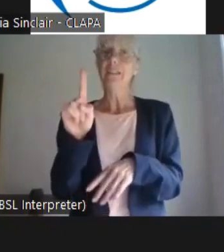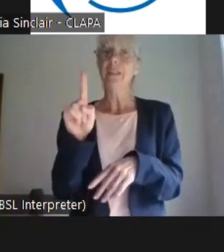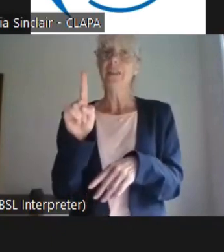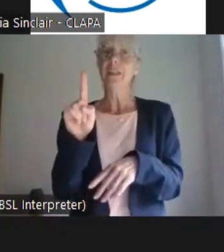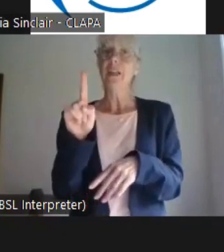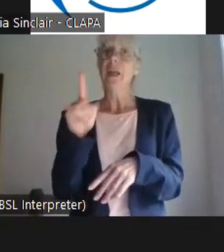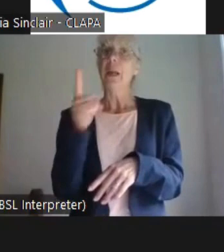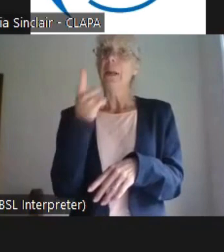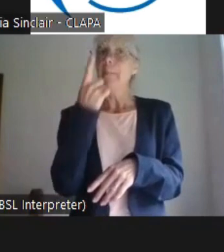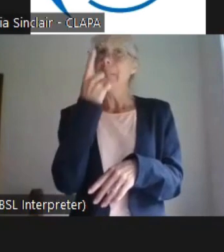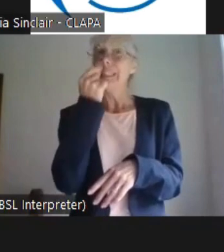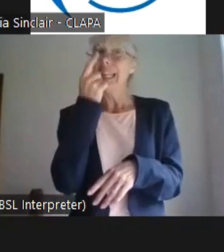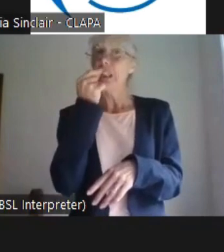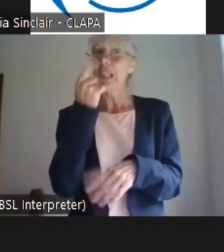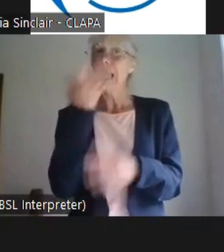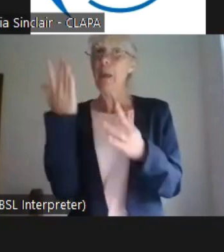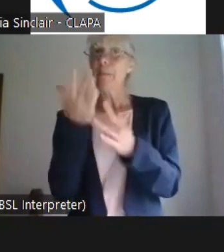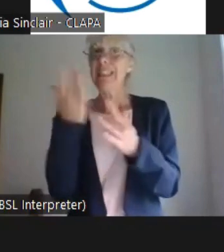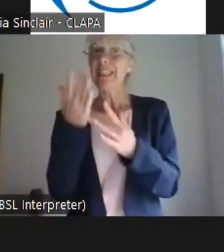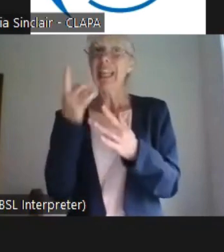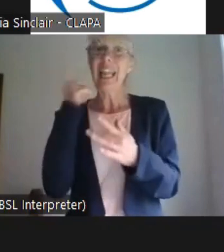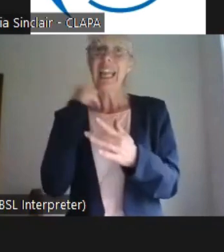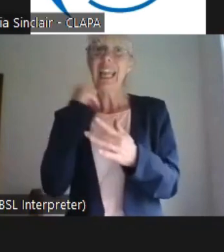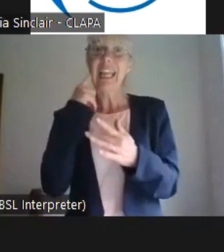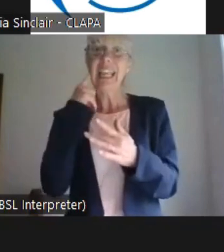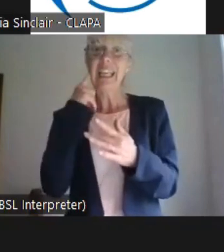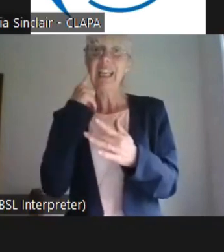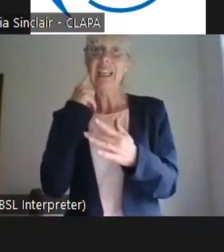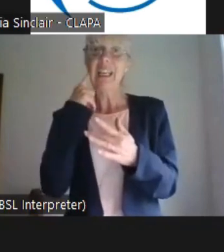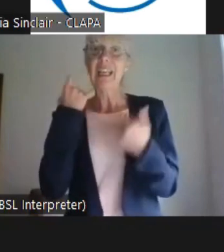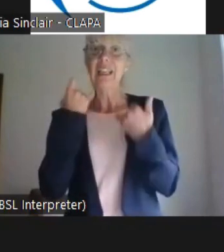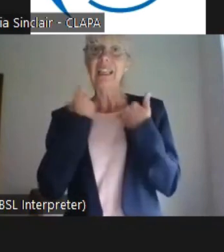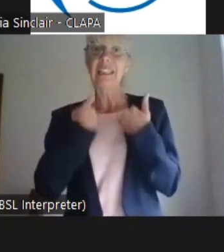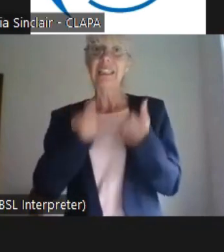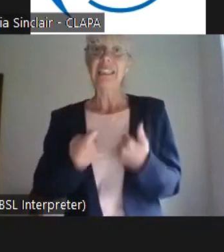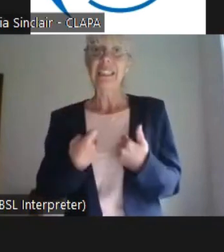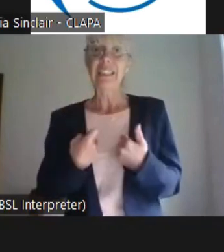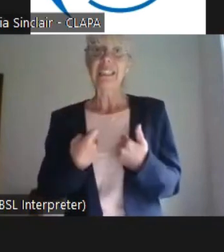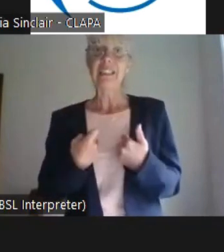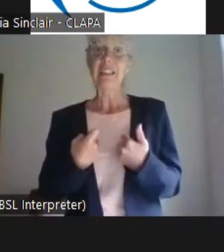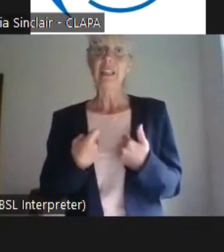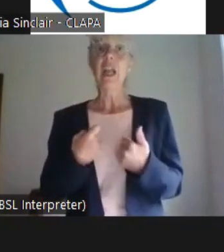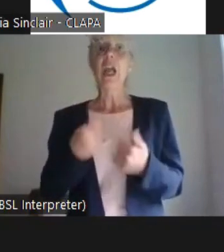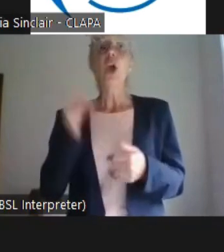disease and it's felt The Grommet may help then at that stage intervention